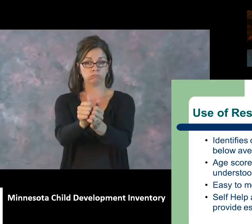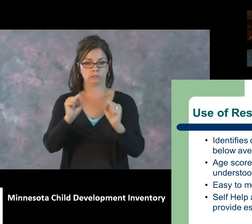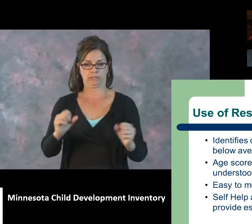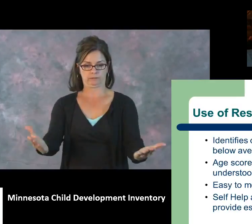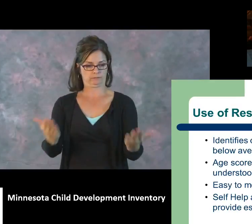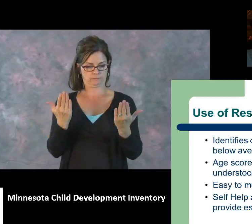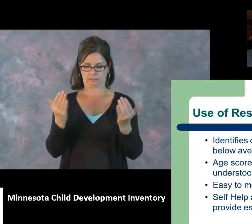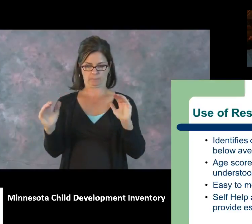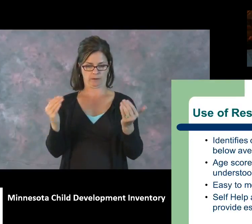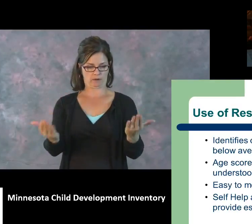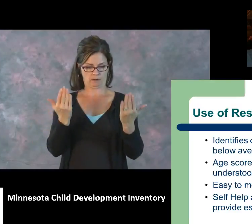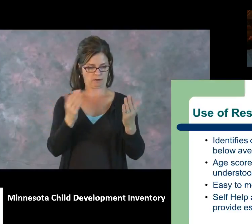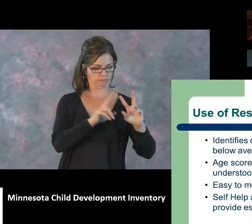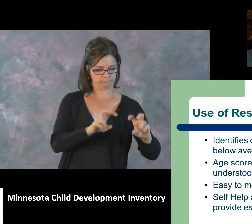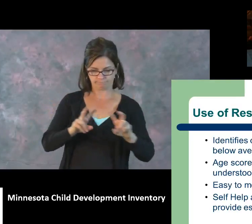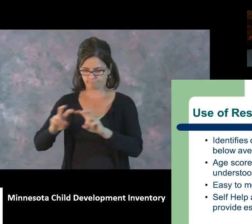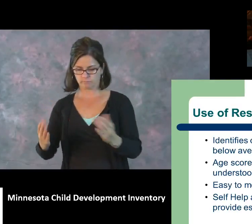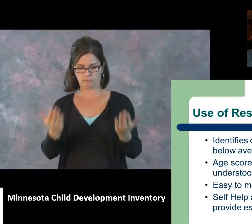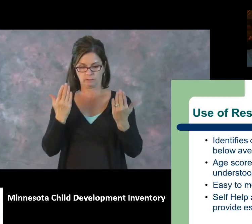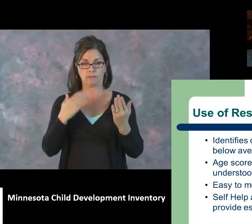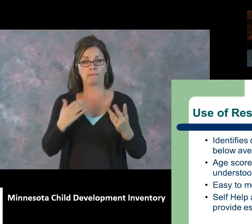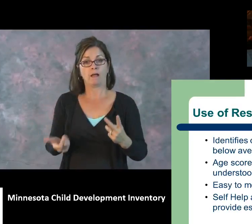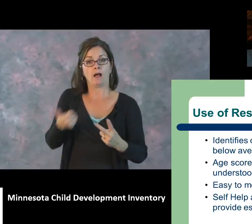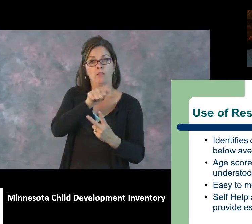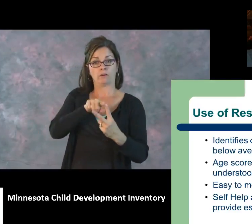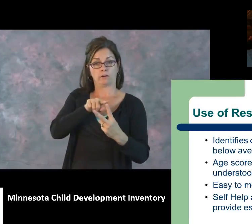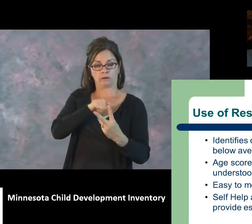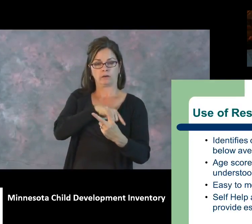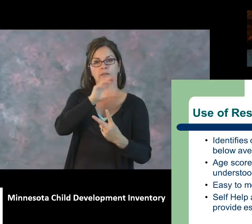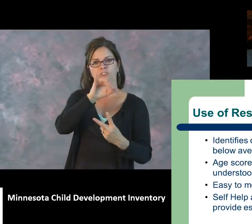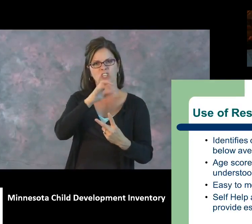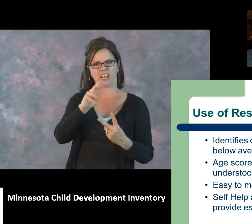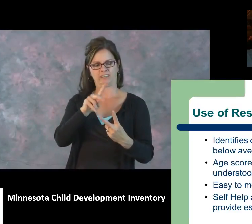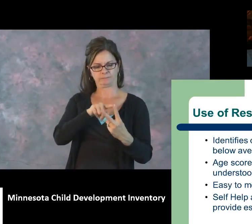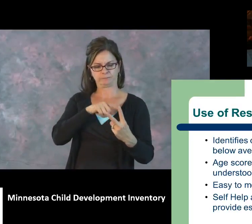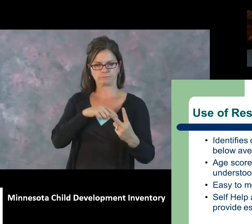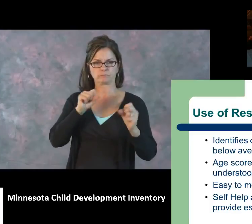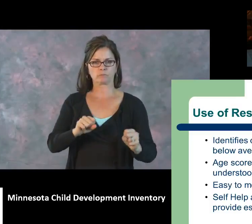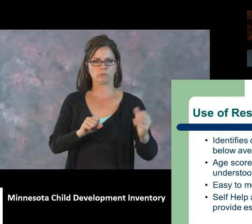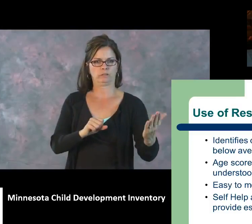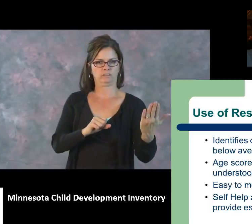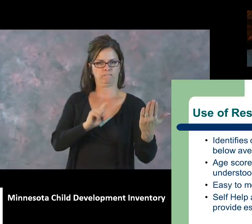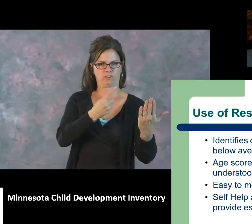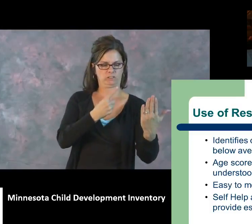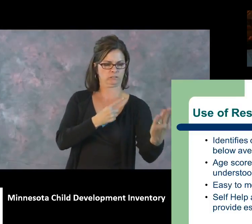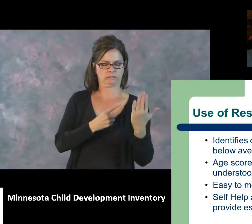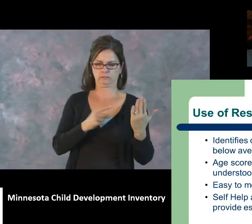We could look at the first child's profile, Jack, and see, okay, we had concerns initially